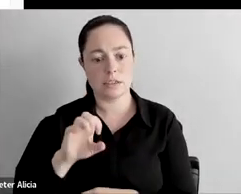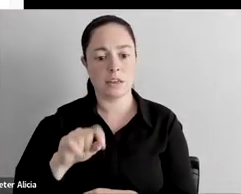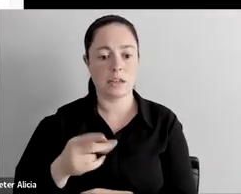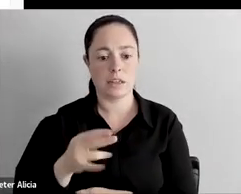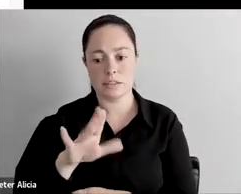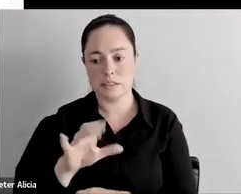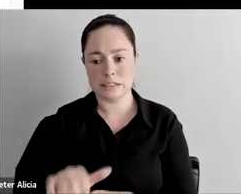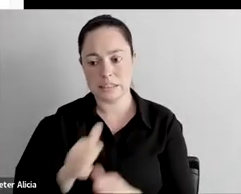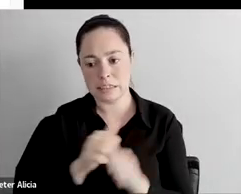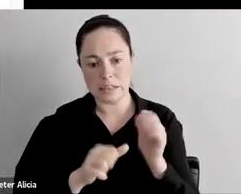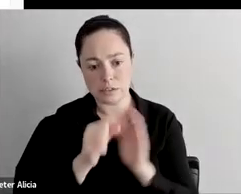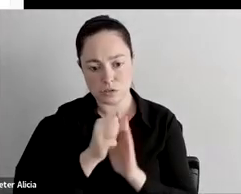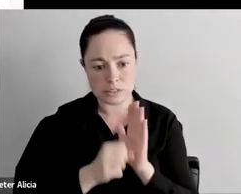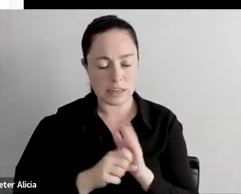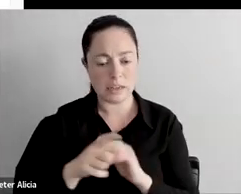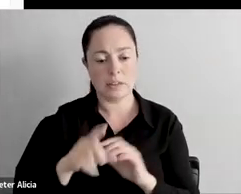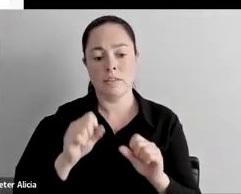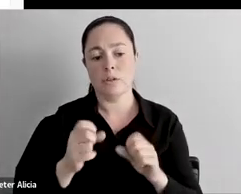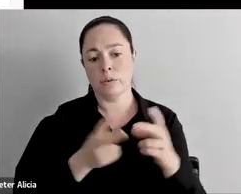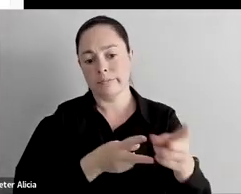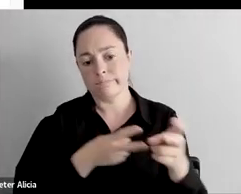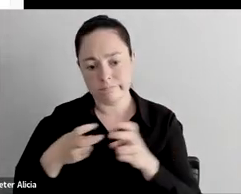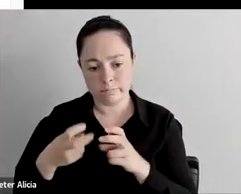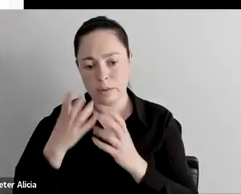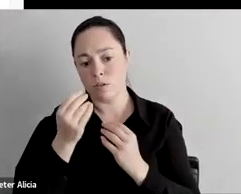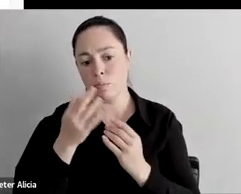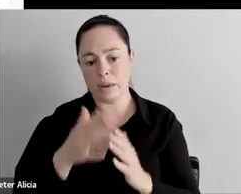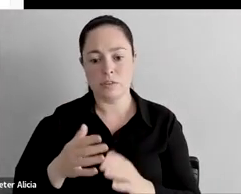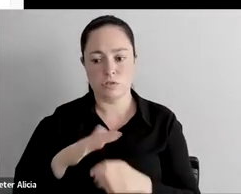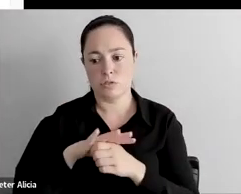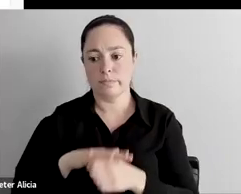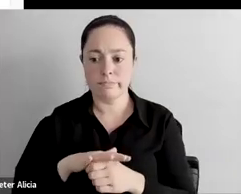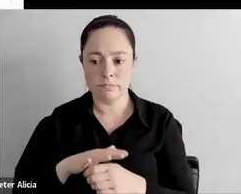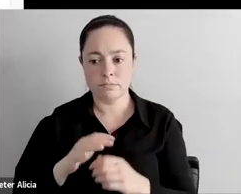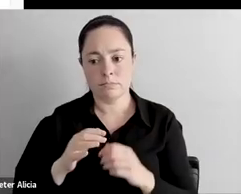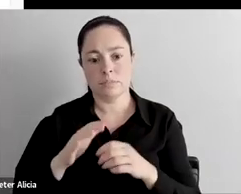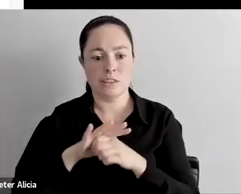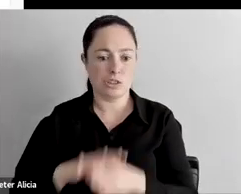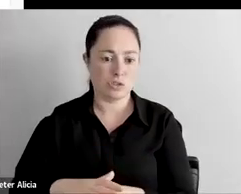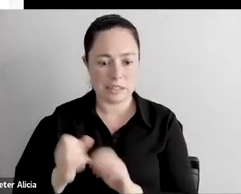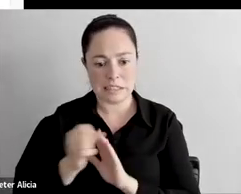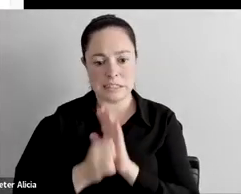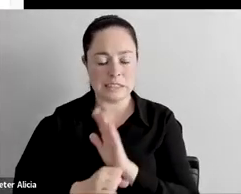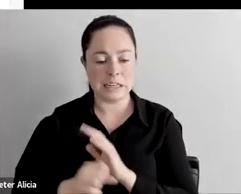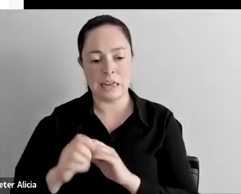be used by advocates to put pressure on states to really strengthen data collection and reporting into TMSIS,